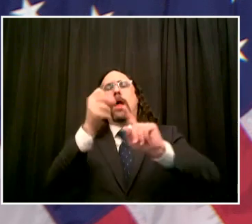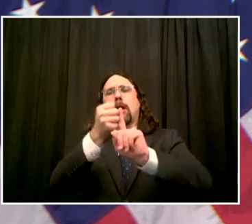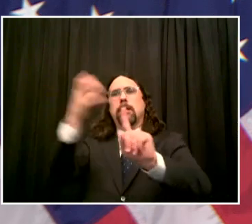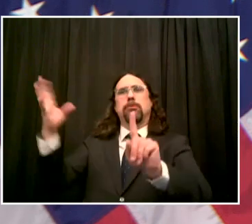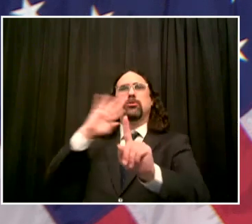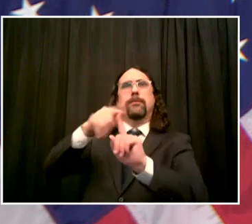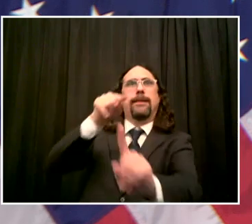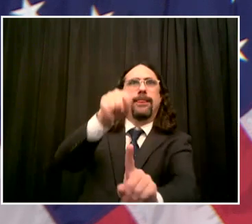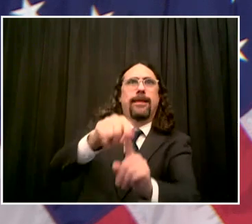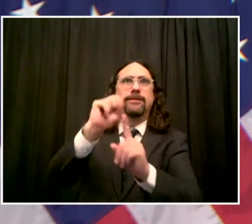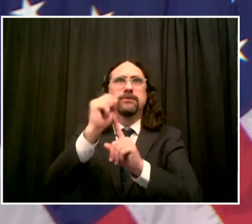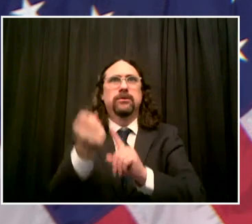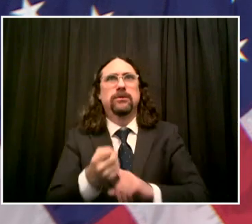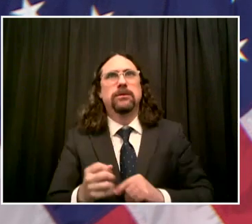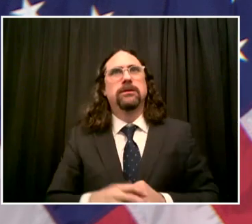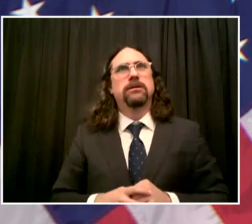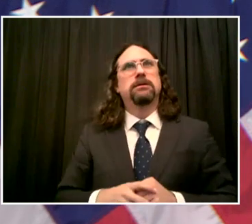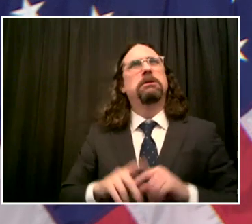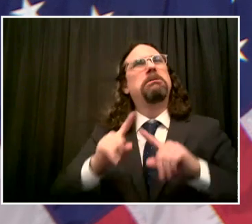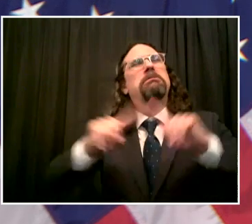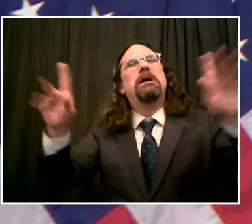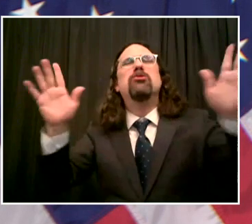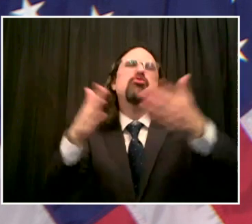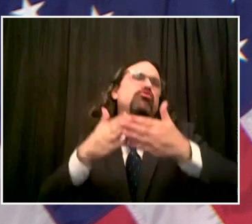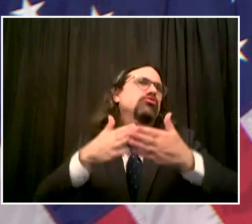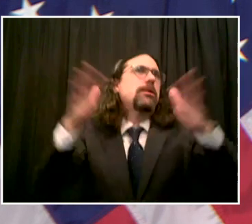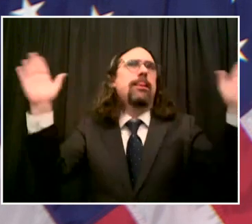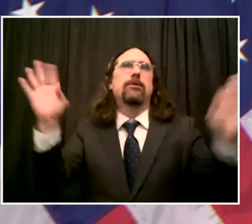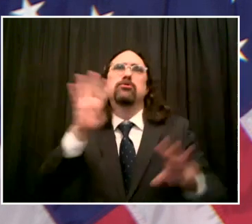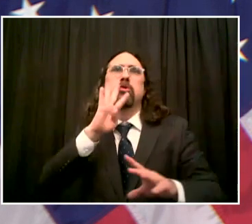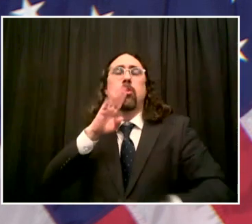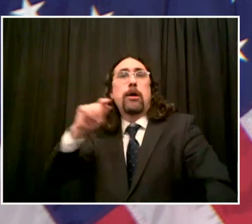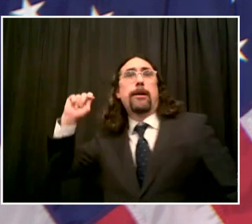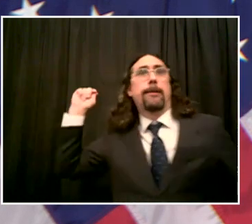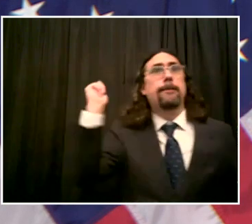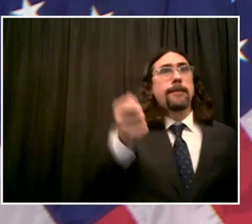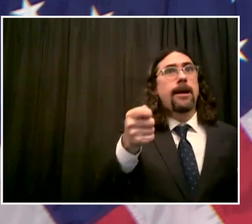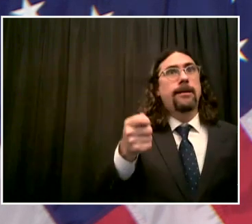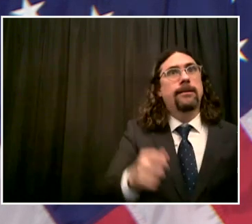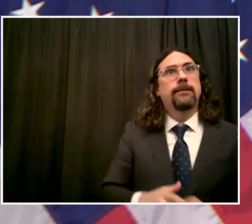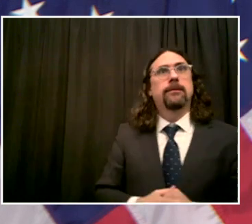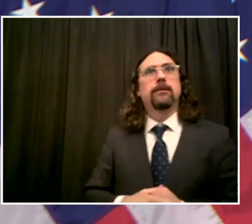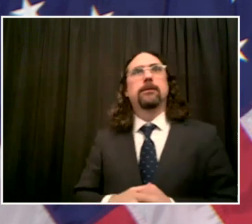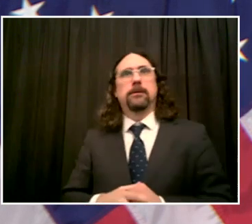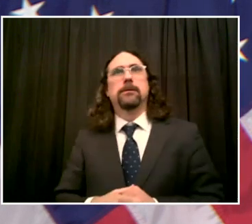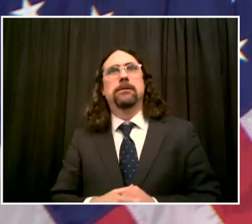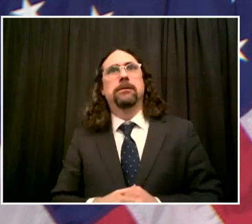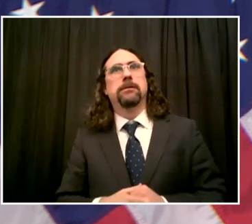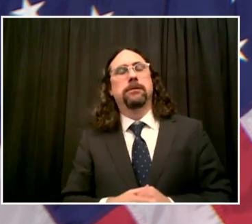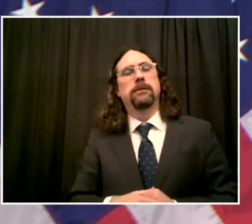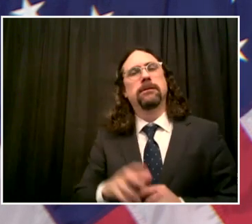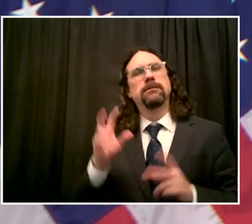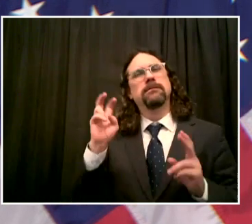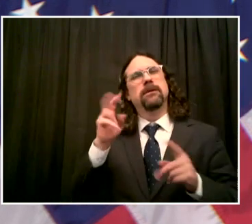YOU. HOPEFULLY HE CAN GET OXALATE IT THROUGH VOICE. WE GET COMPLAINTS ON THAT B UT